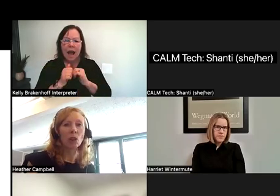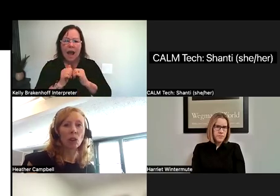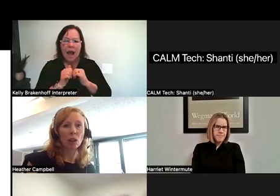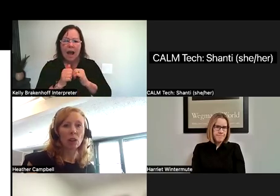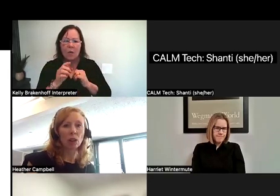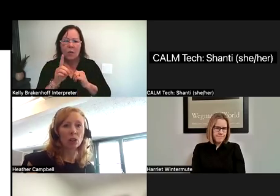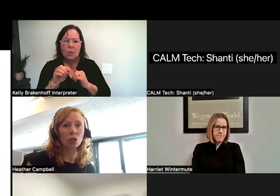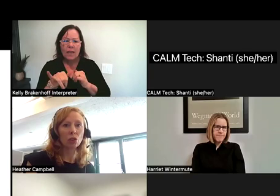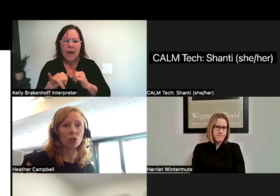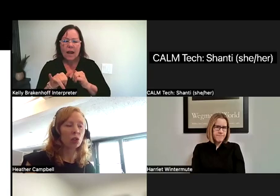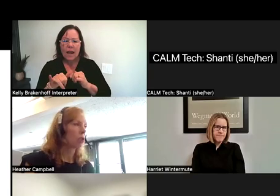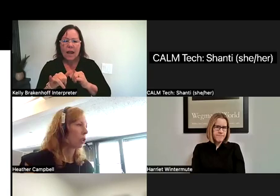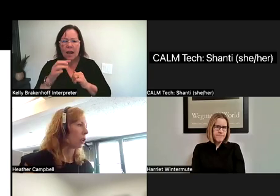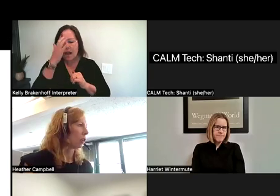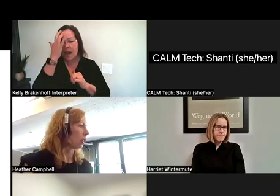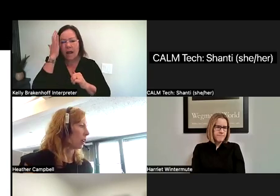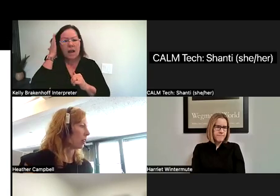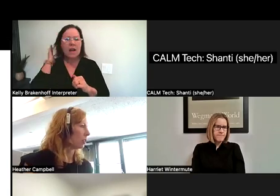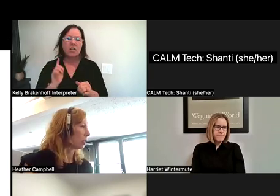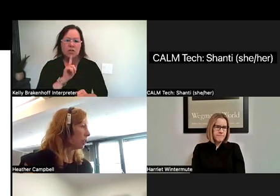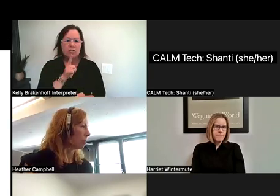one of the later questions that came in. >> HEATHER CAMPBELL: Sure, I'll just jump